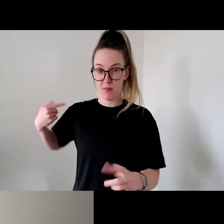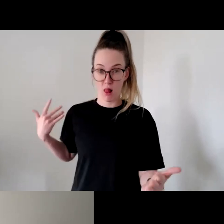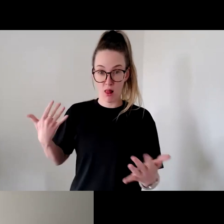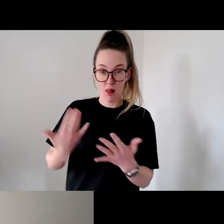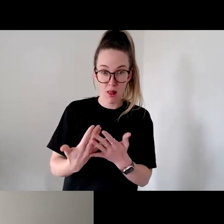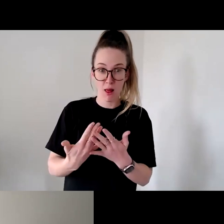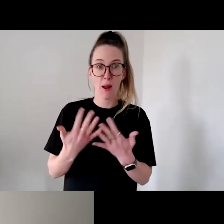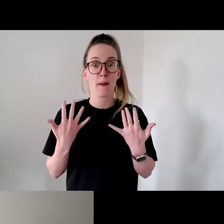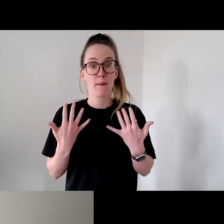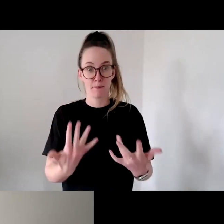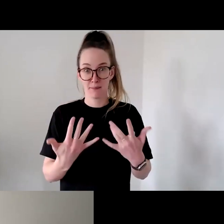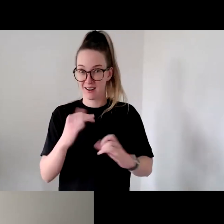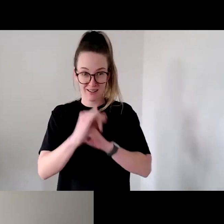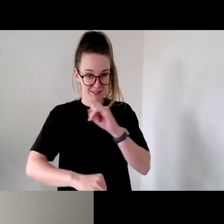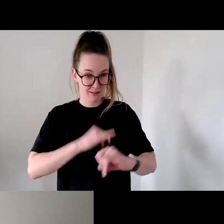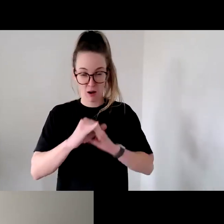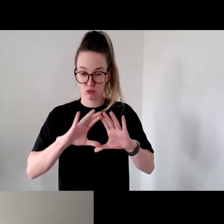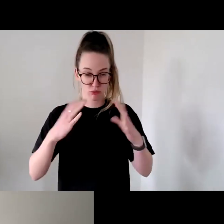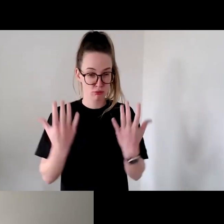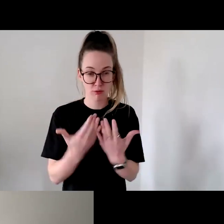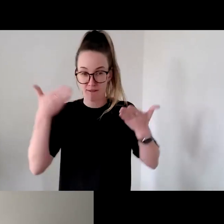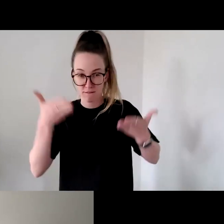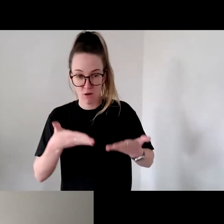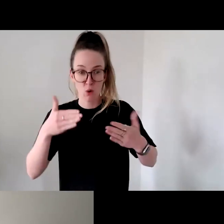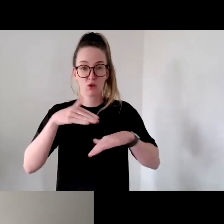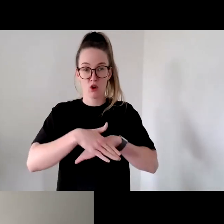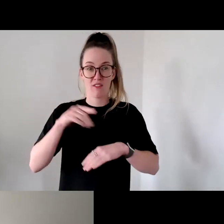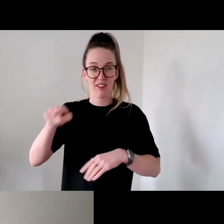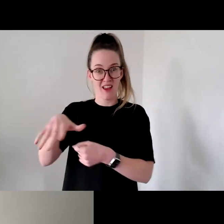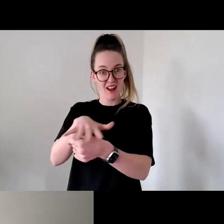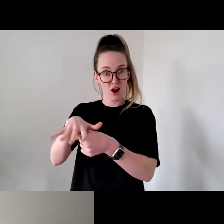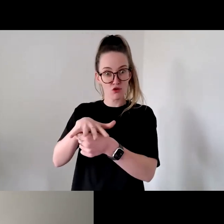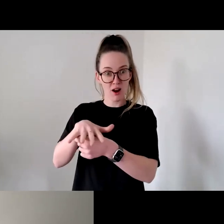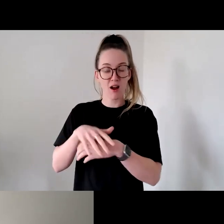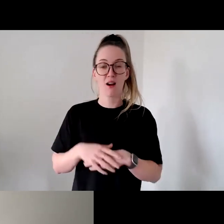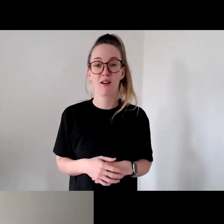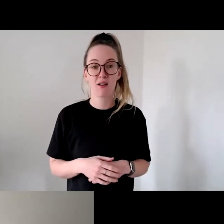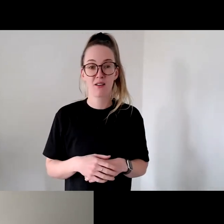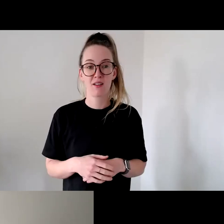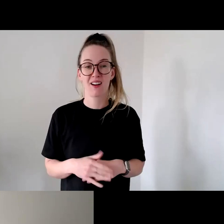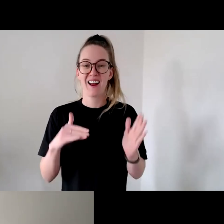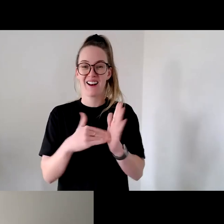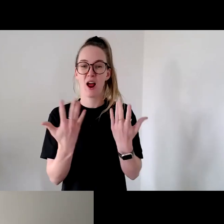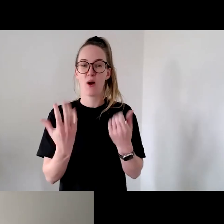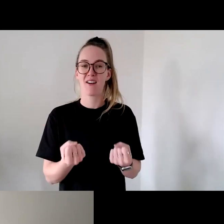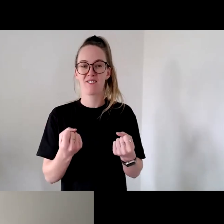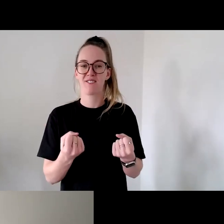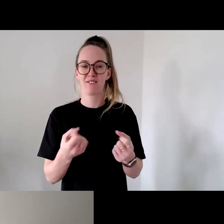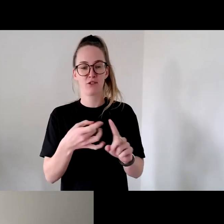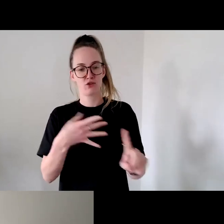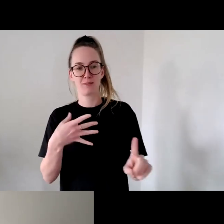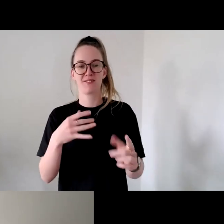on the screen industry. That has resulted in some screen specific actions, screen industry specific